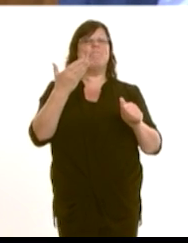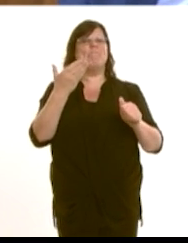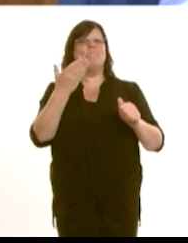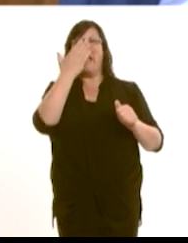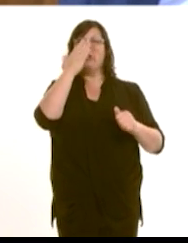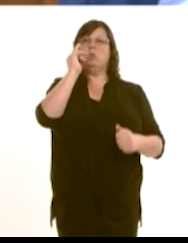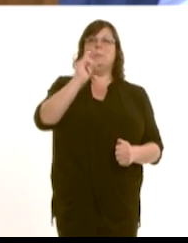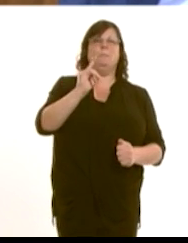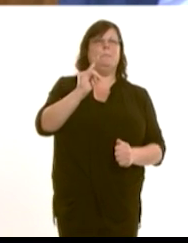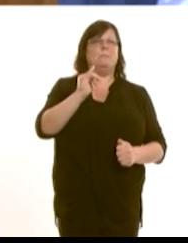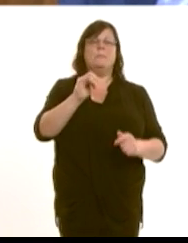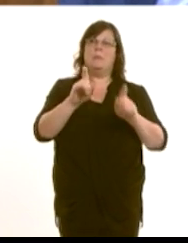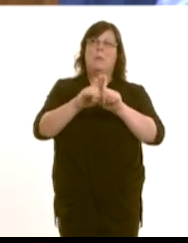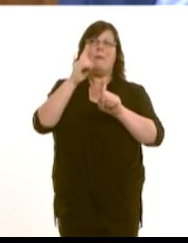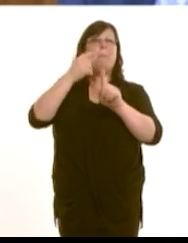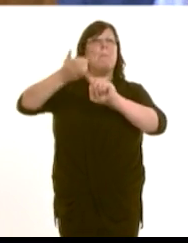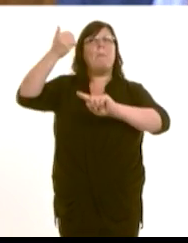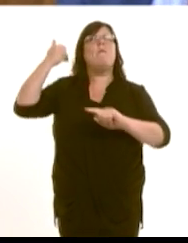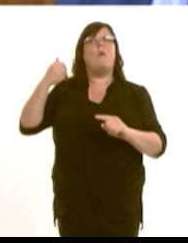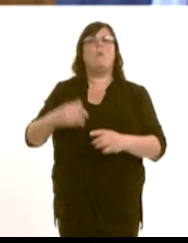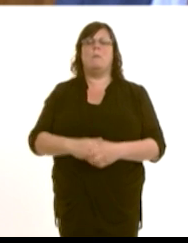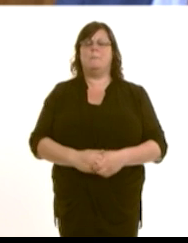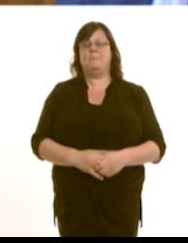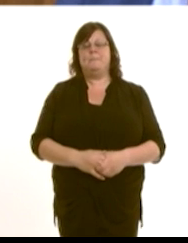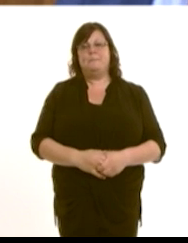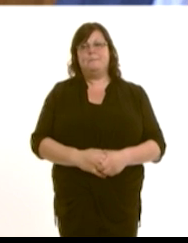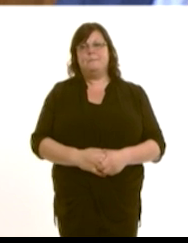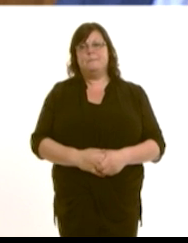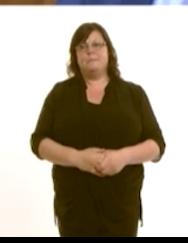as we have seen in years gone by.